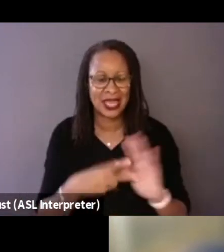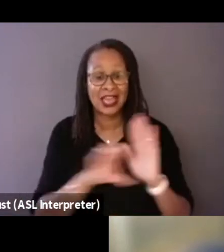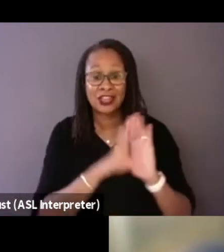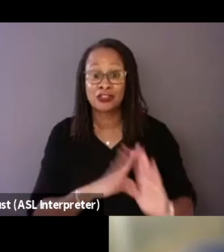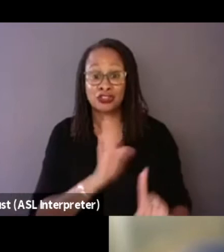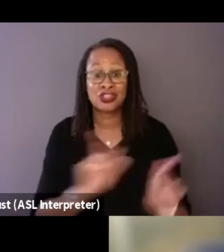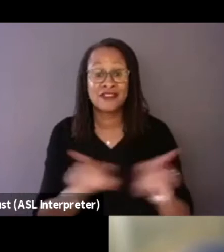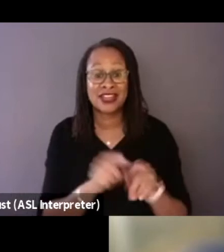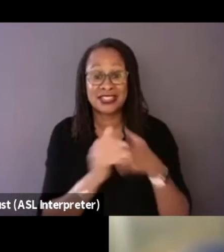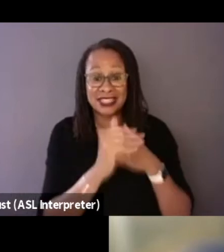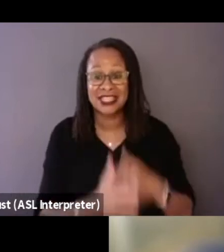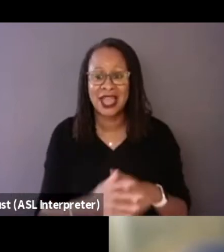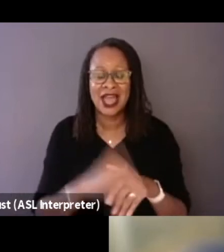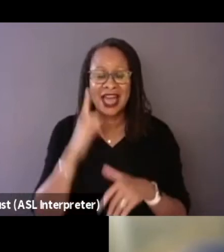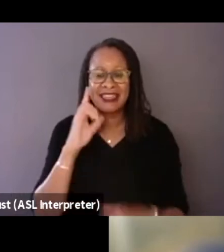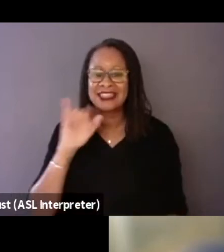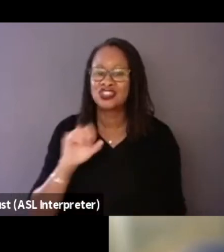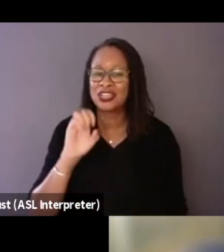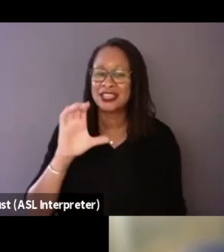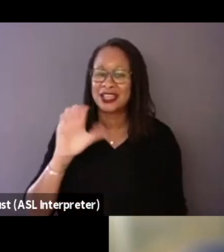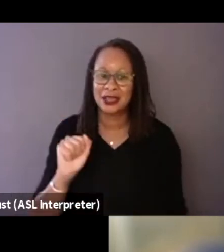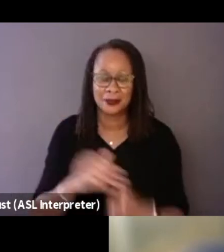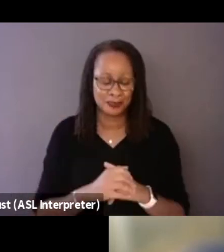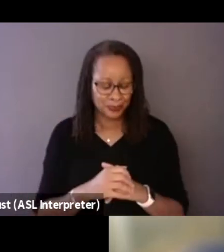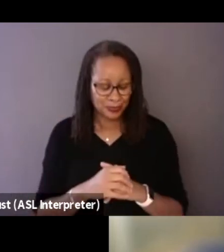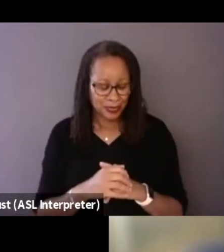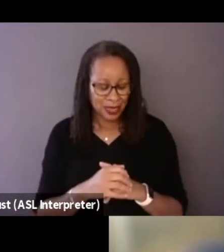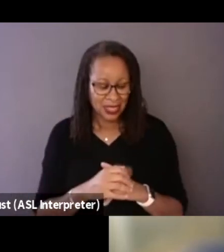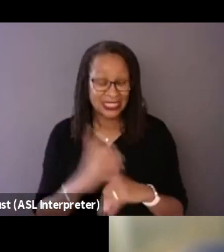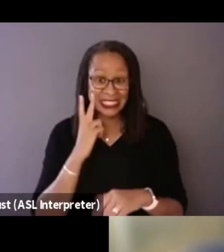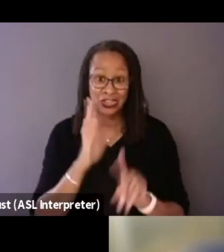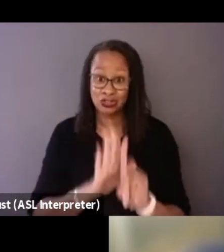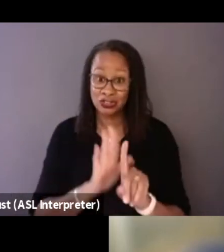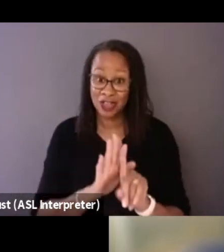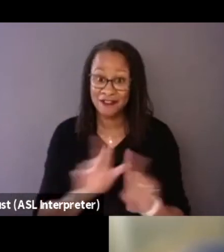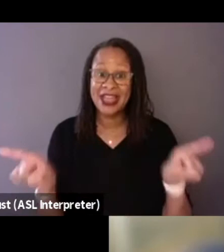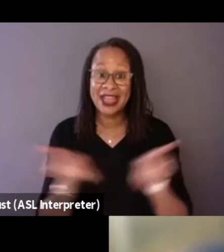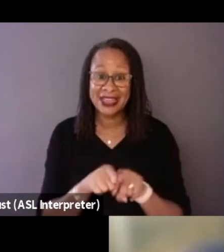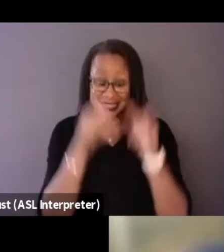I think Jessica, sometimes, you know, seeing yourself as an individual leader